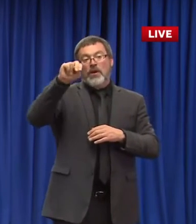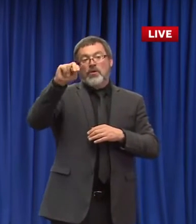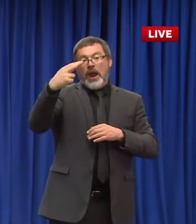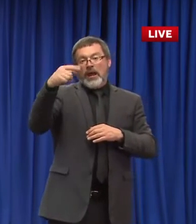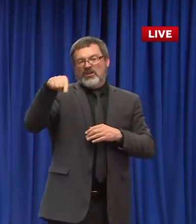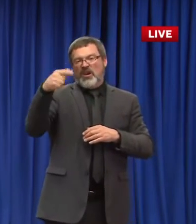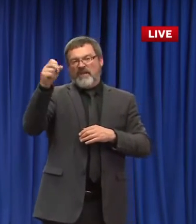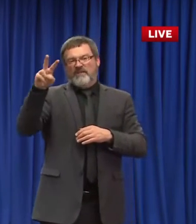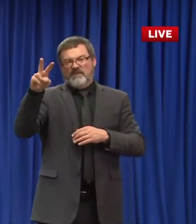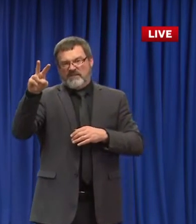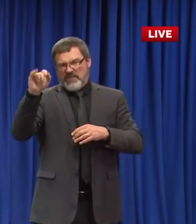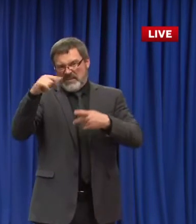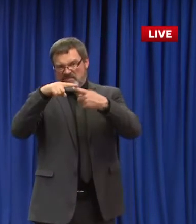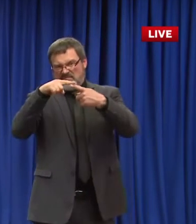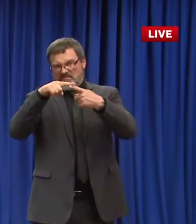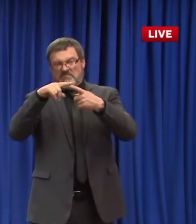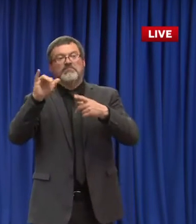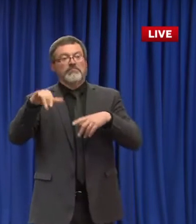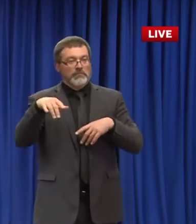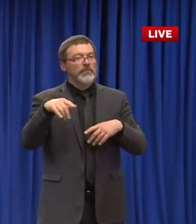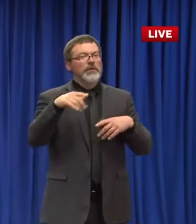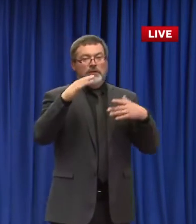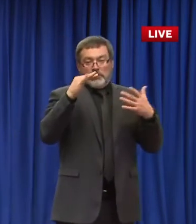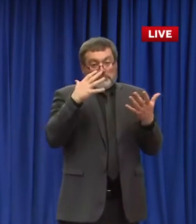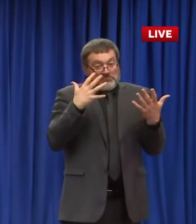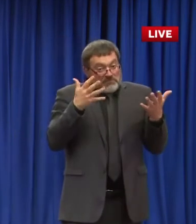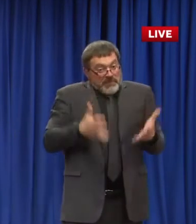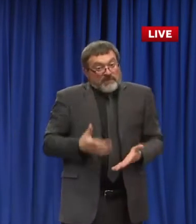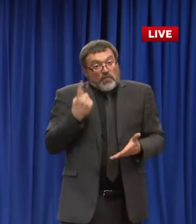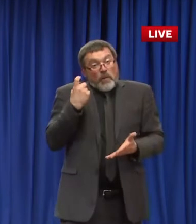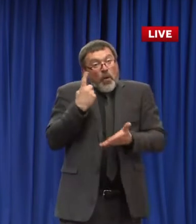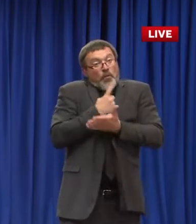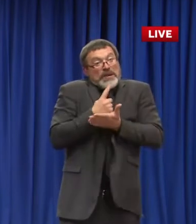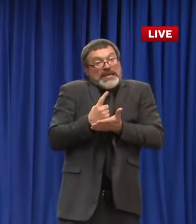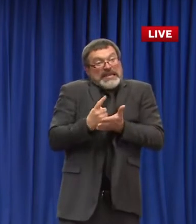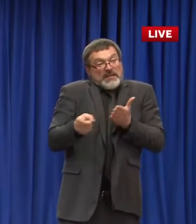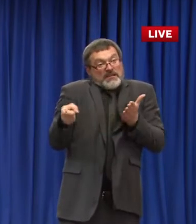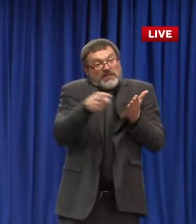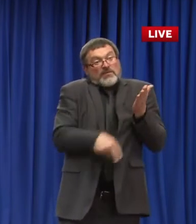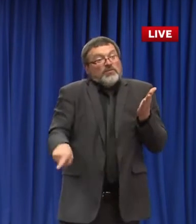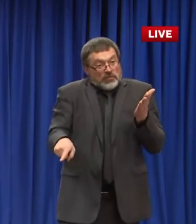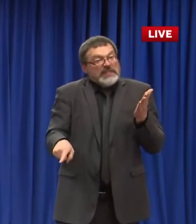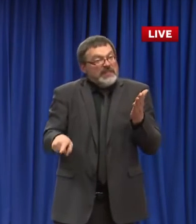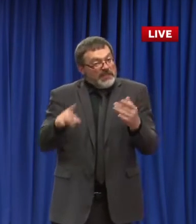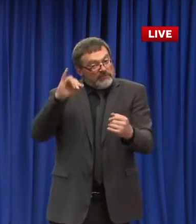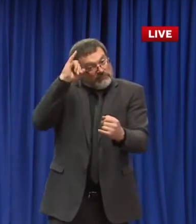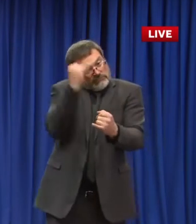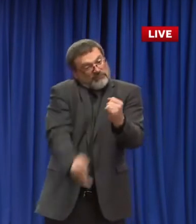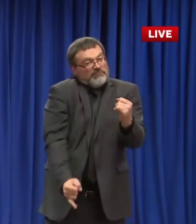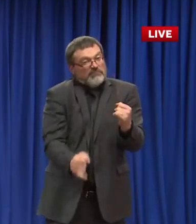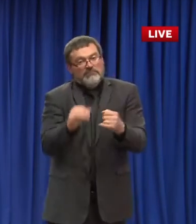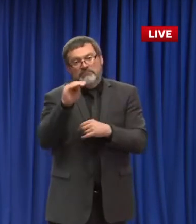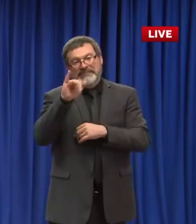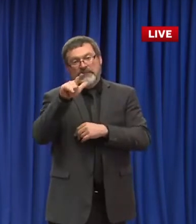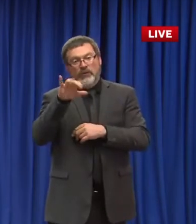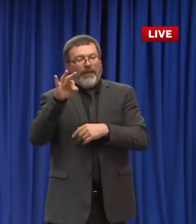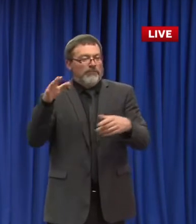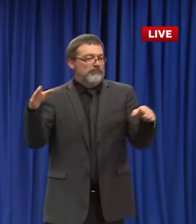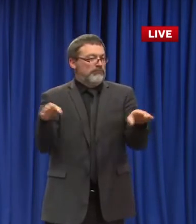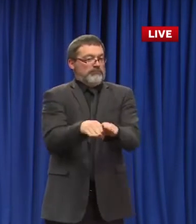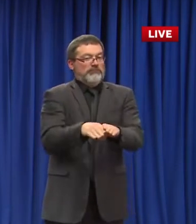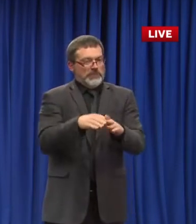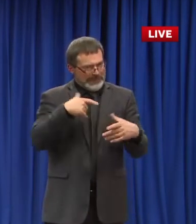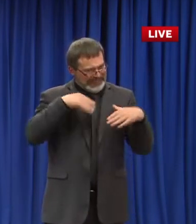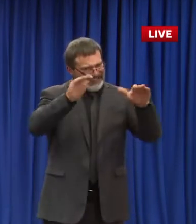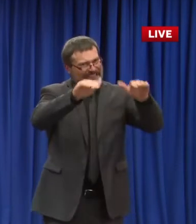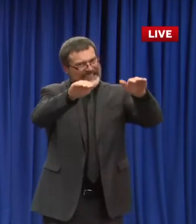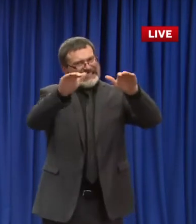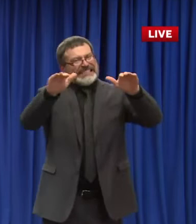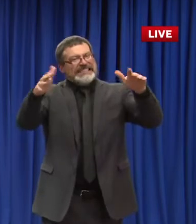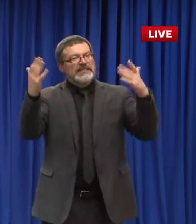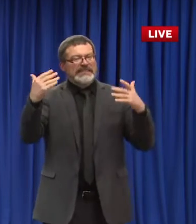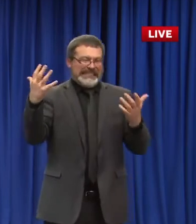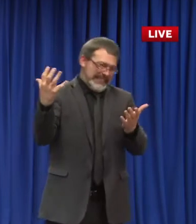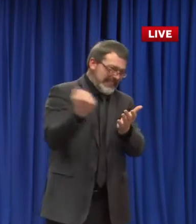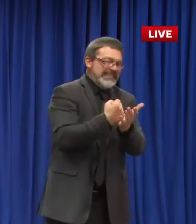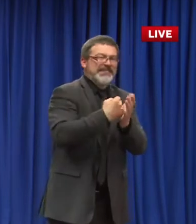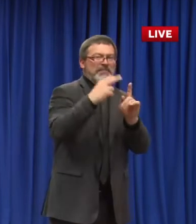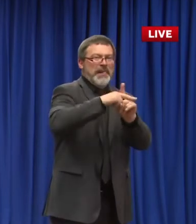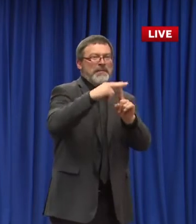GO TO REVENUE DOT NH DOT-GOV RE VE NU E NH DOT-GOV AND THEY STILL HAVE ANOTHER WEEK THE APPLICATION TIME RUNS OUT ON MAY 29, SO THEY HAVE ONE MORE WEEK TO GET THE APPLICATION IS IN